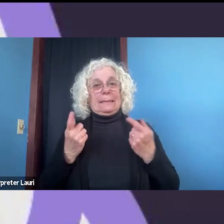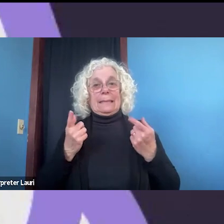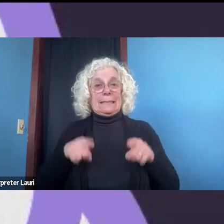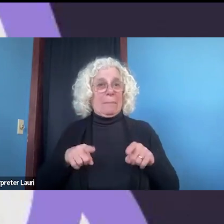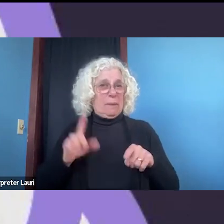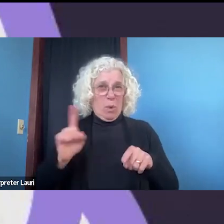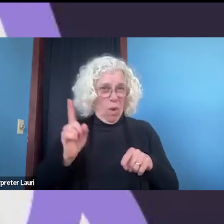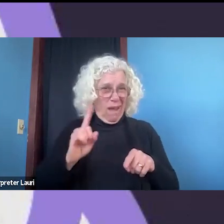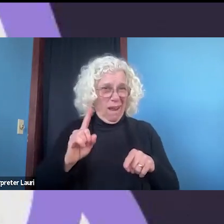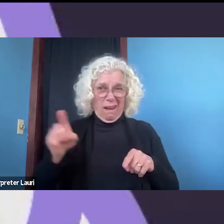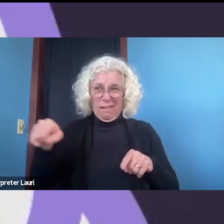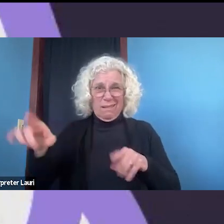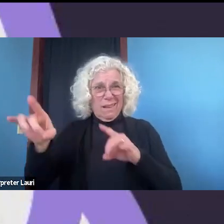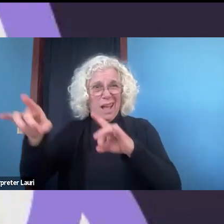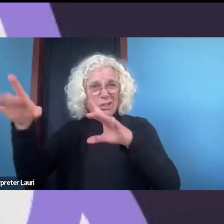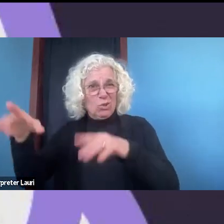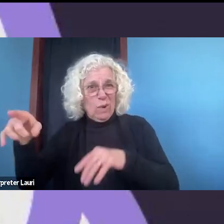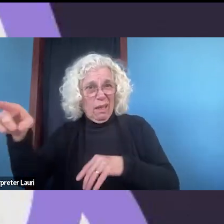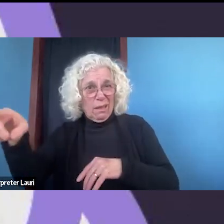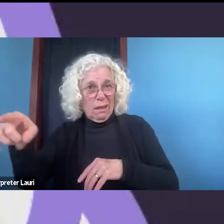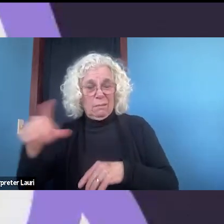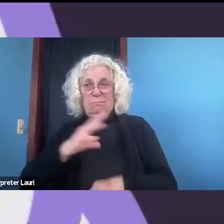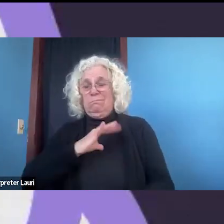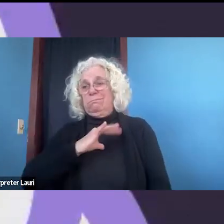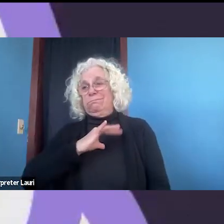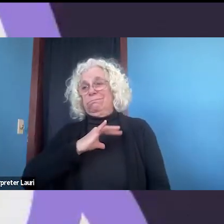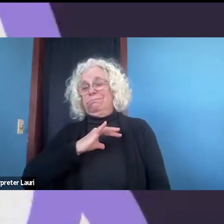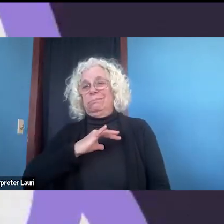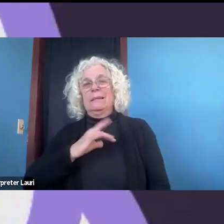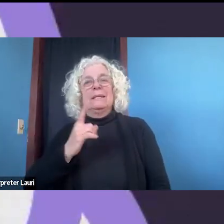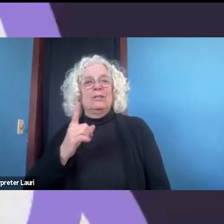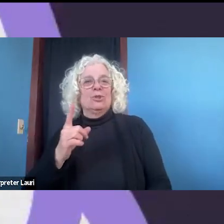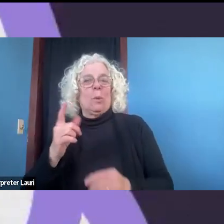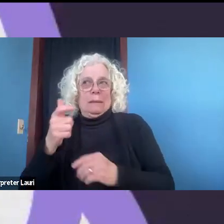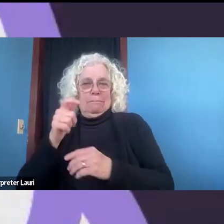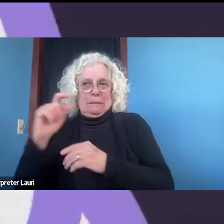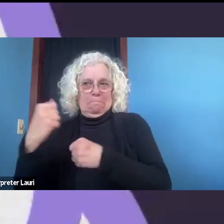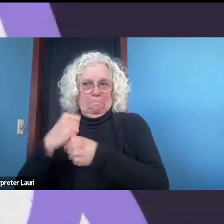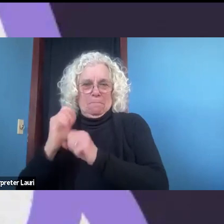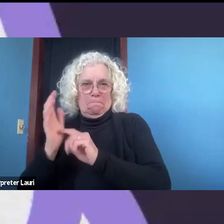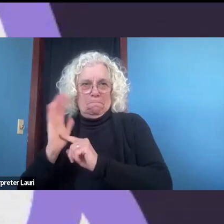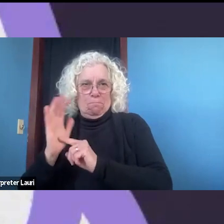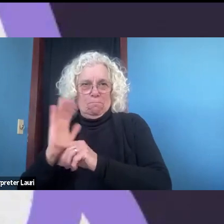So we're glad that Randy could record this for us and give us a little bit of context around the artifact explorer.